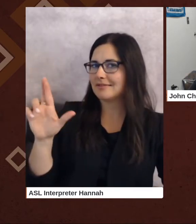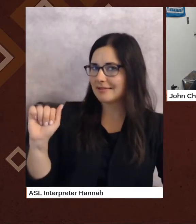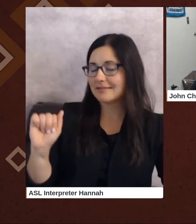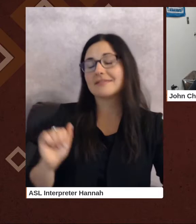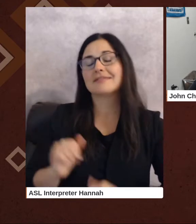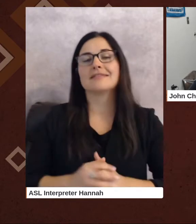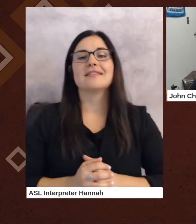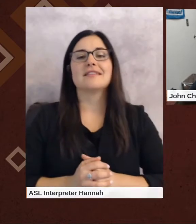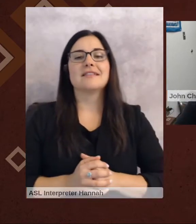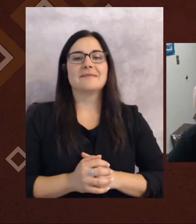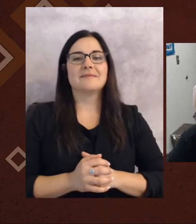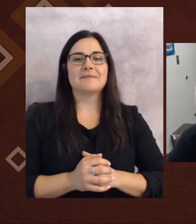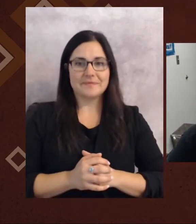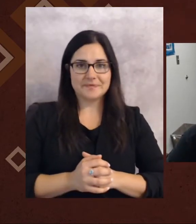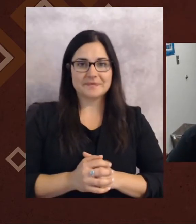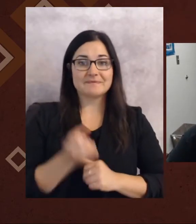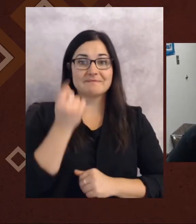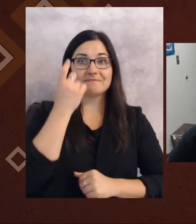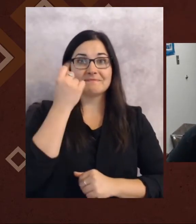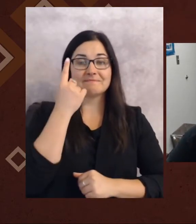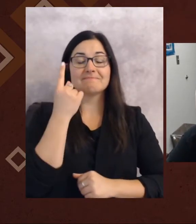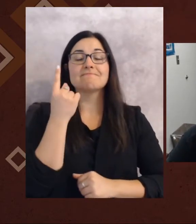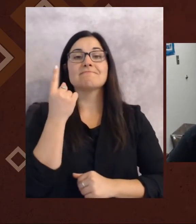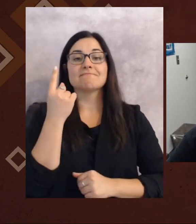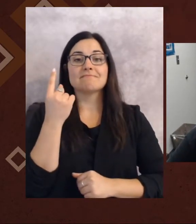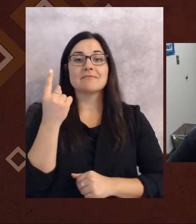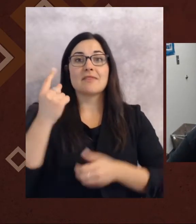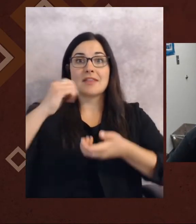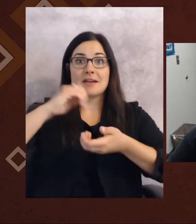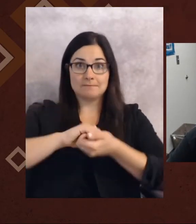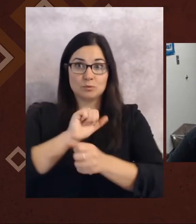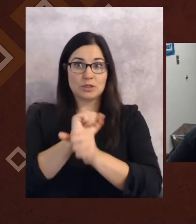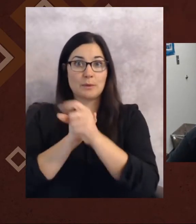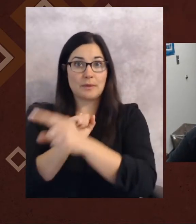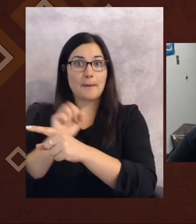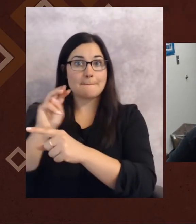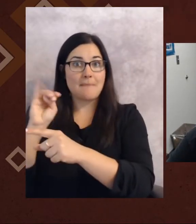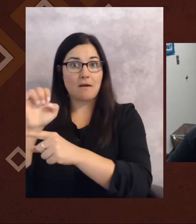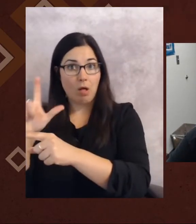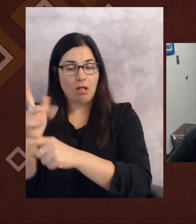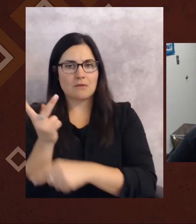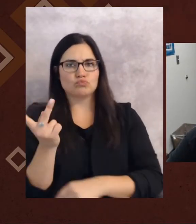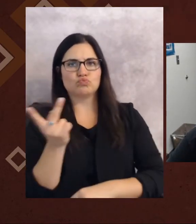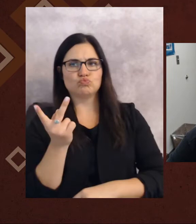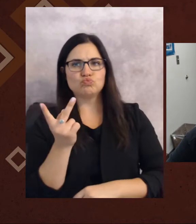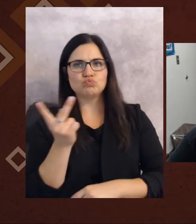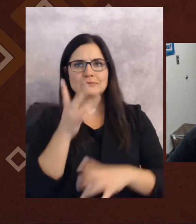So in collaboration with Michael, I put together kind of like a PowerPoint slide.